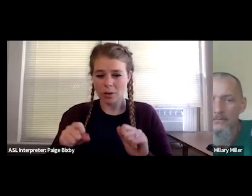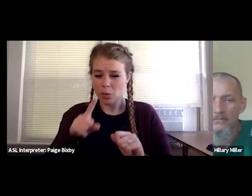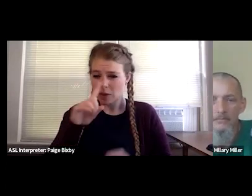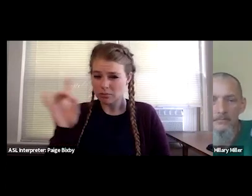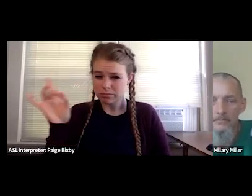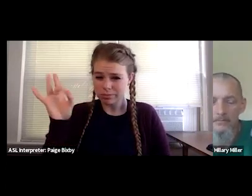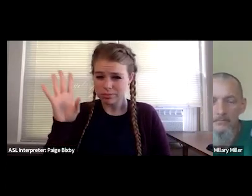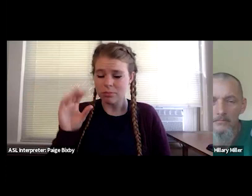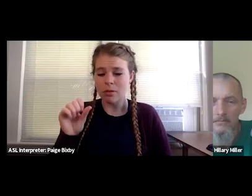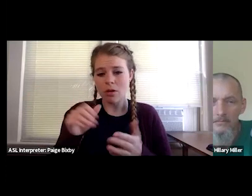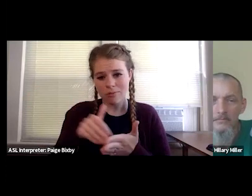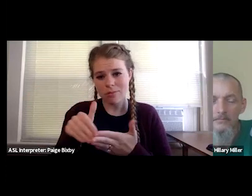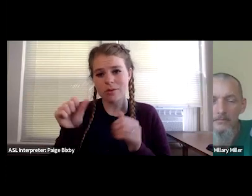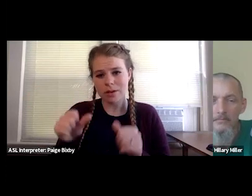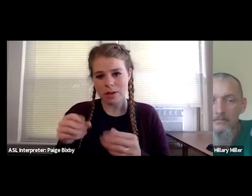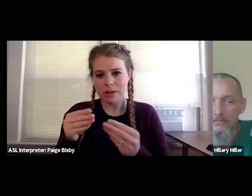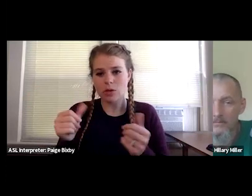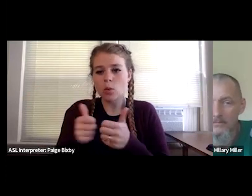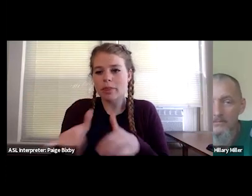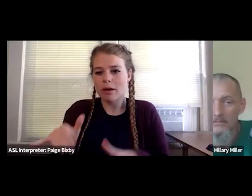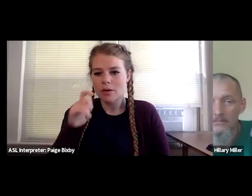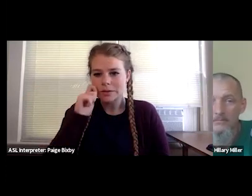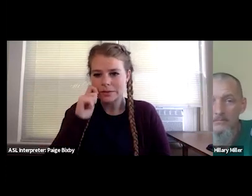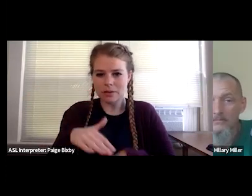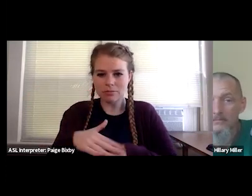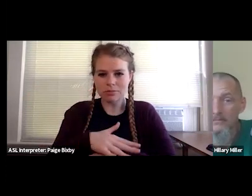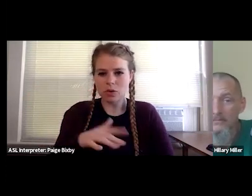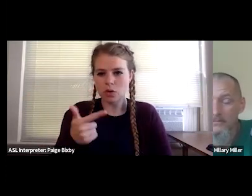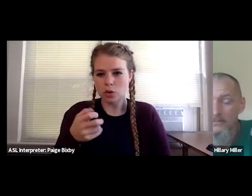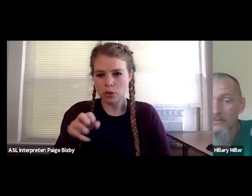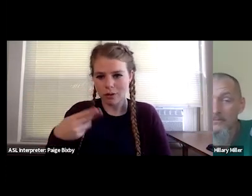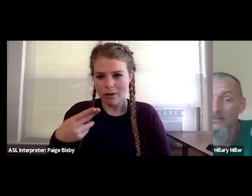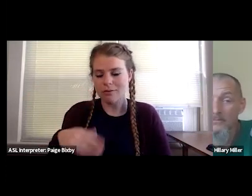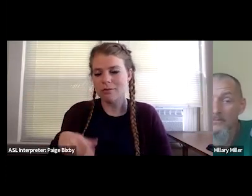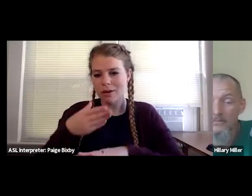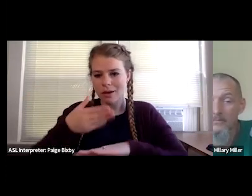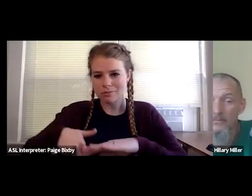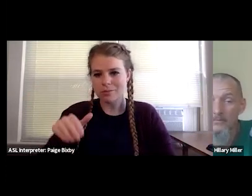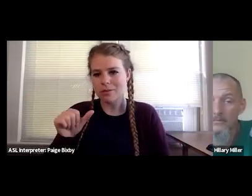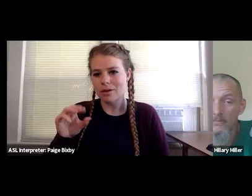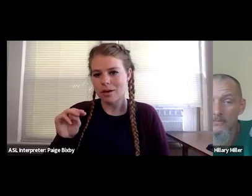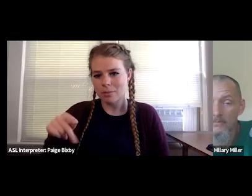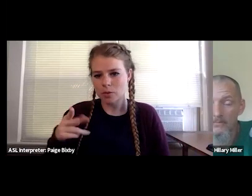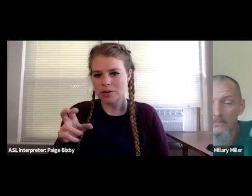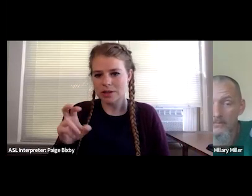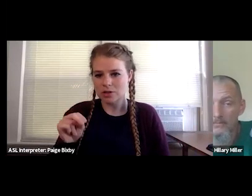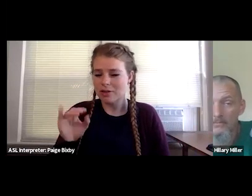without the use of skin graft and amputations. I know that's been said a few times, but that is just so important as a take home point regarding wound care,